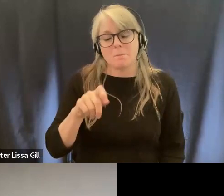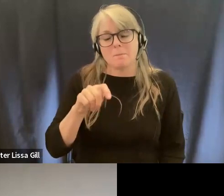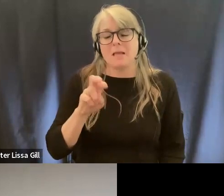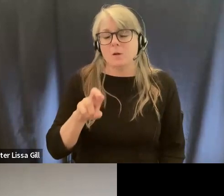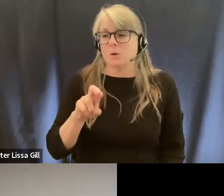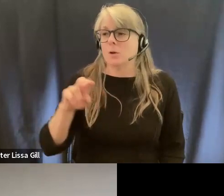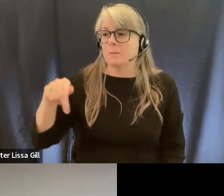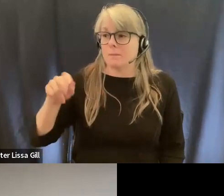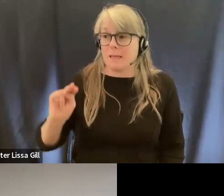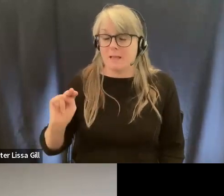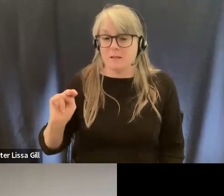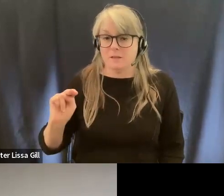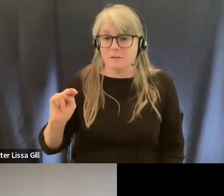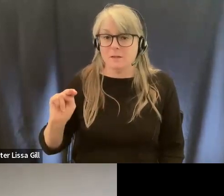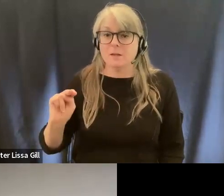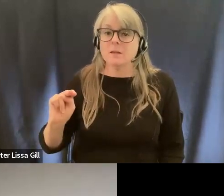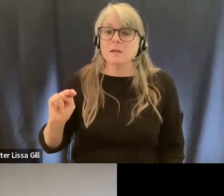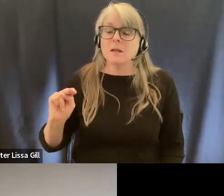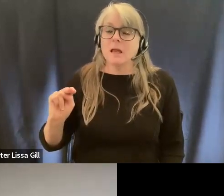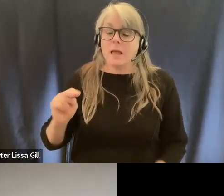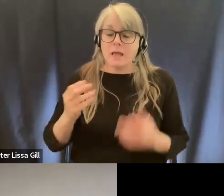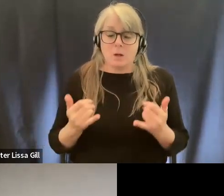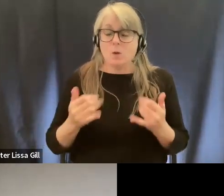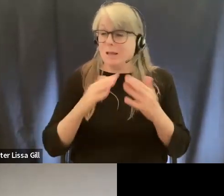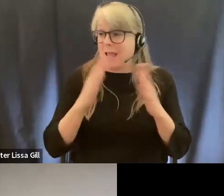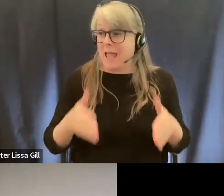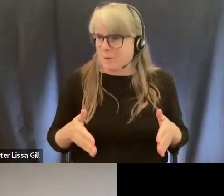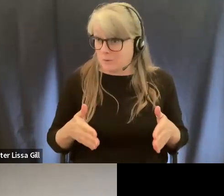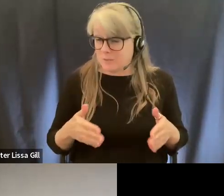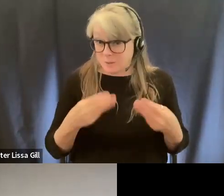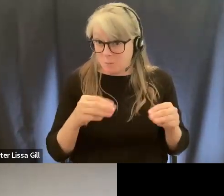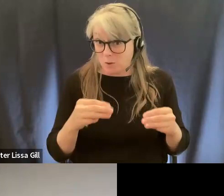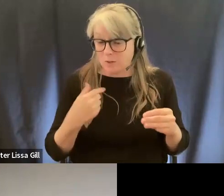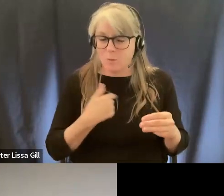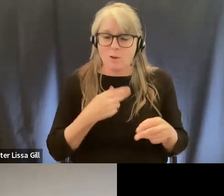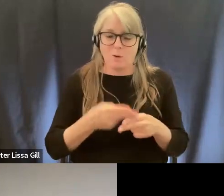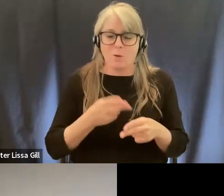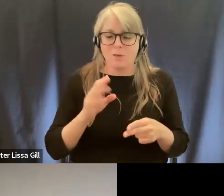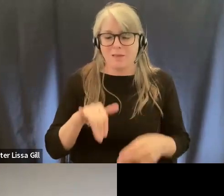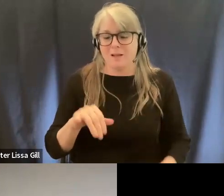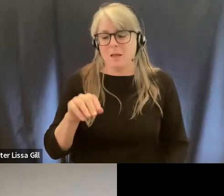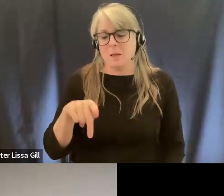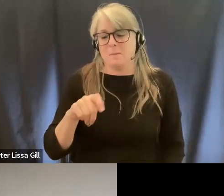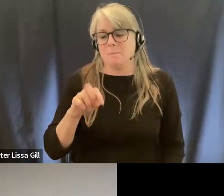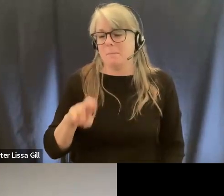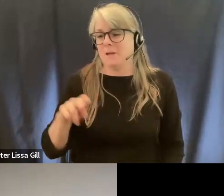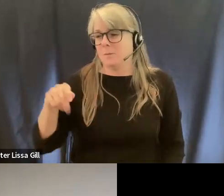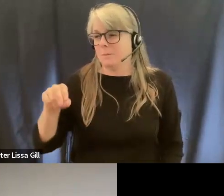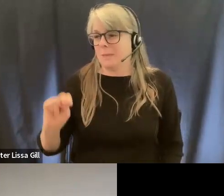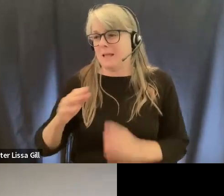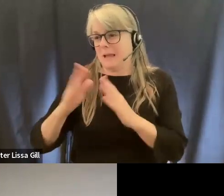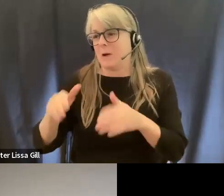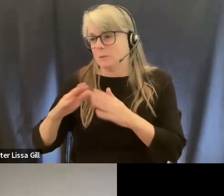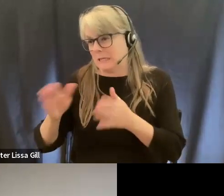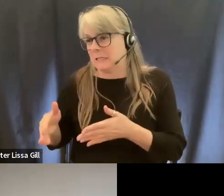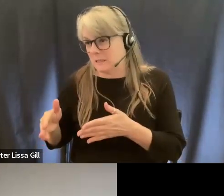And I think one of the things that I like about Peter Pan was that Peter Pan stayed young for ever and was able-bodied and nothing ever changed.